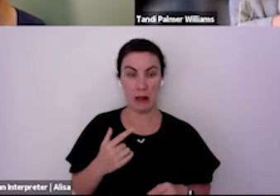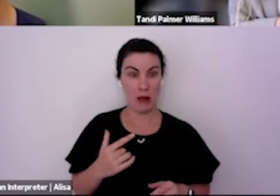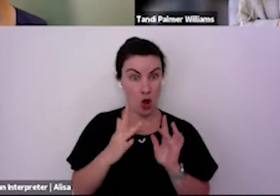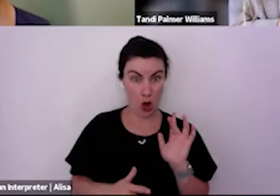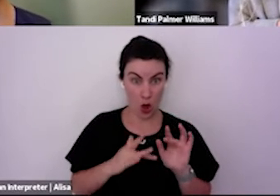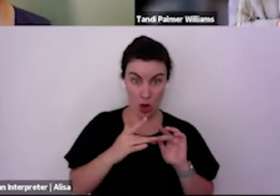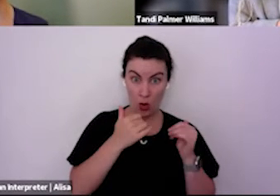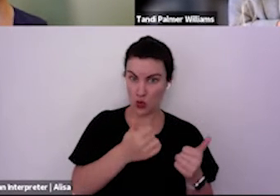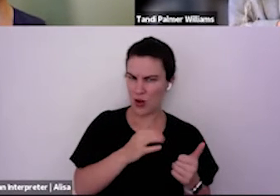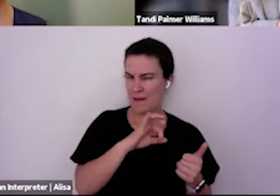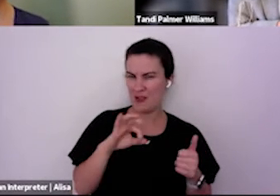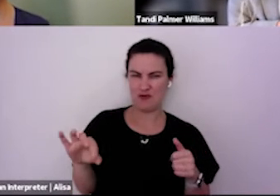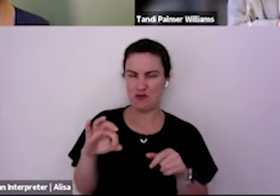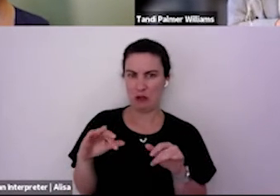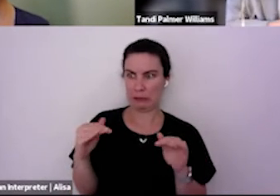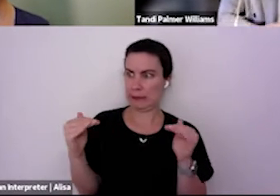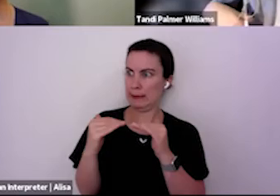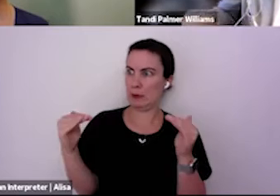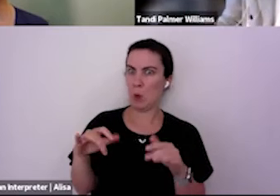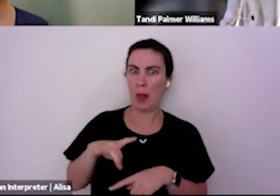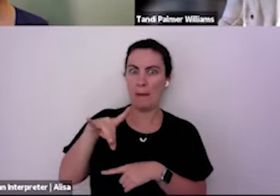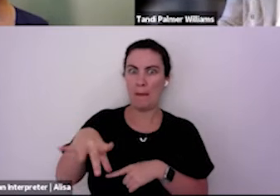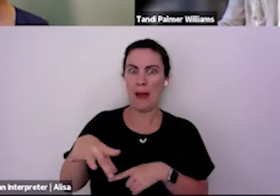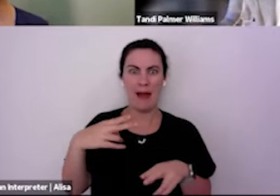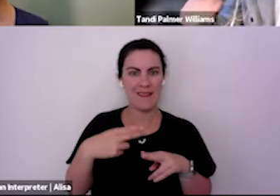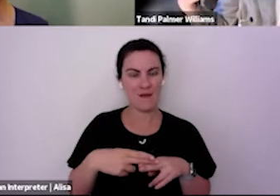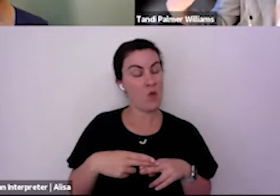certainly something that they are willing to pay for.